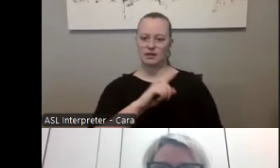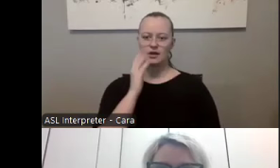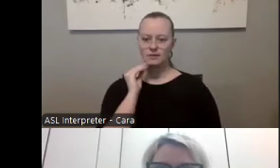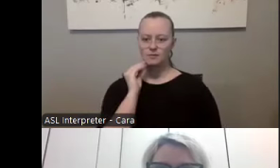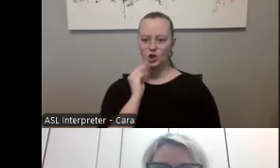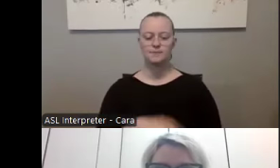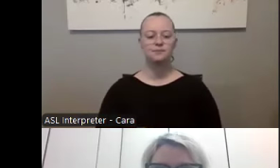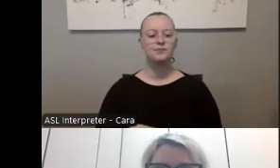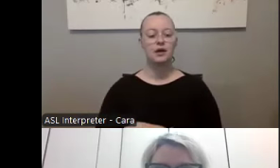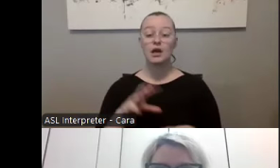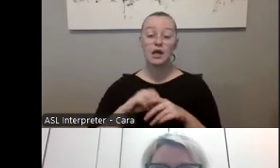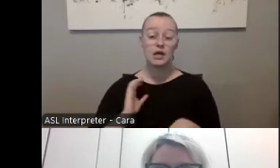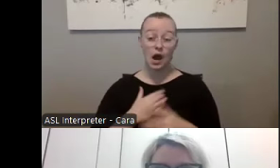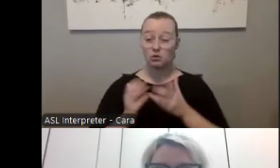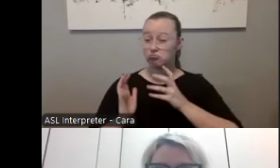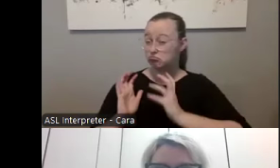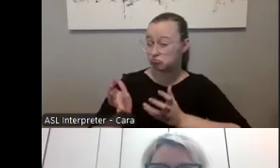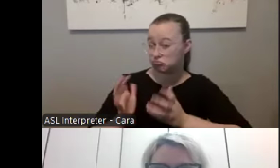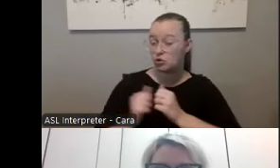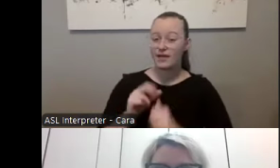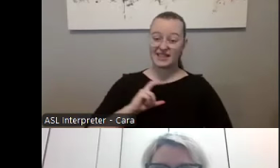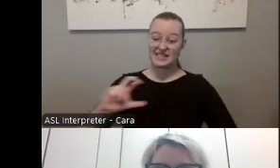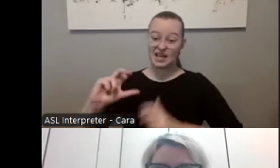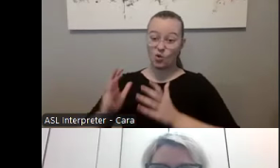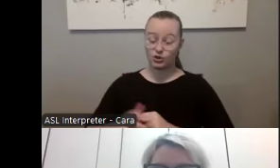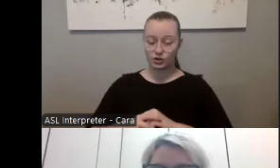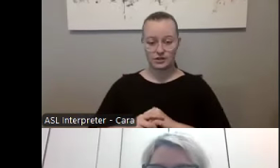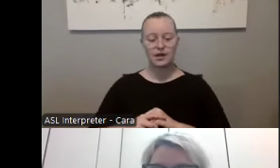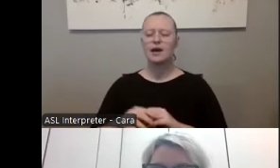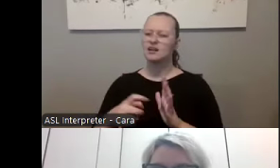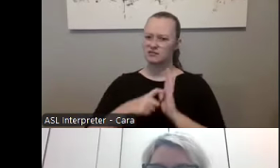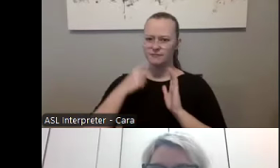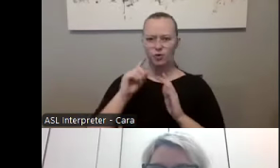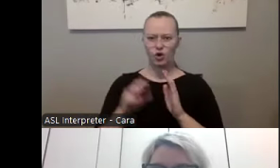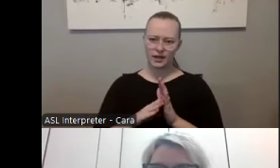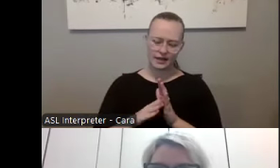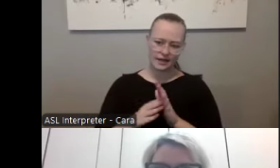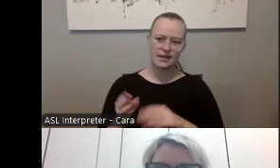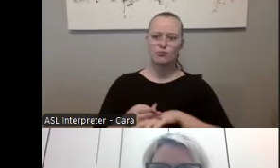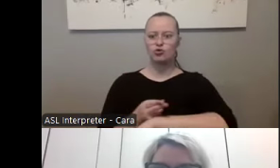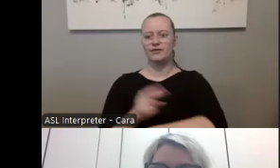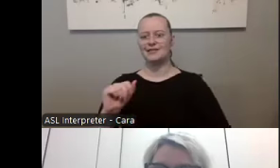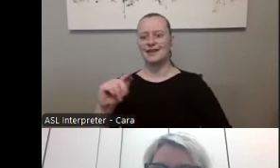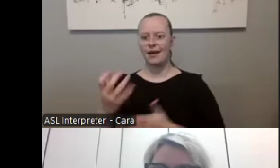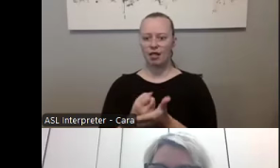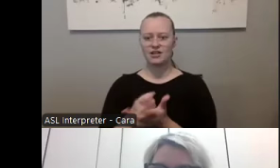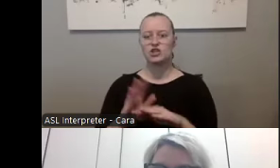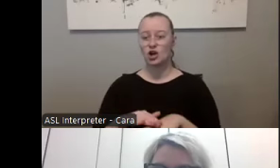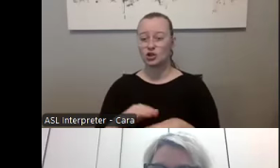conversations with external stakeholders, the need to improve data collections on direct service professionals in particular